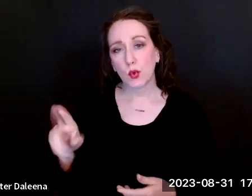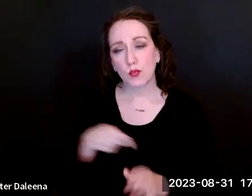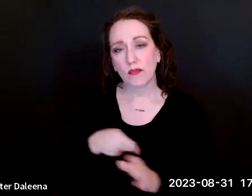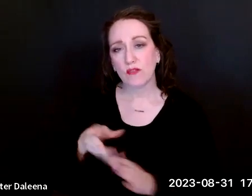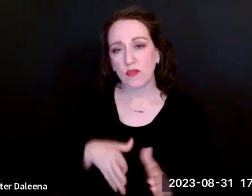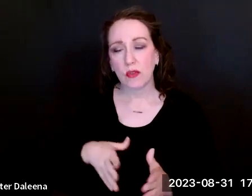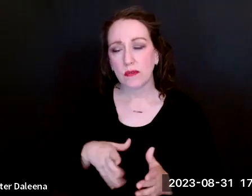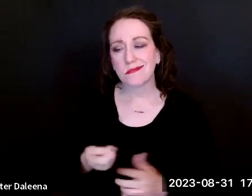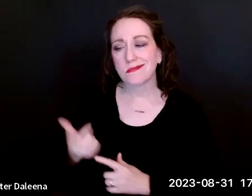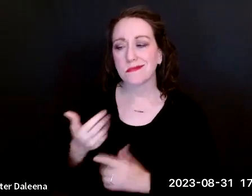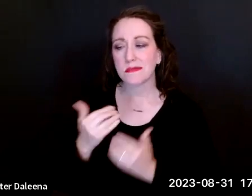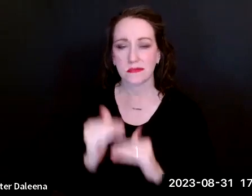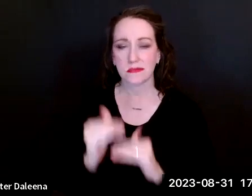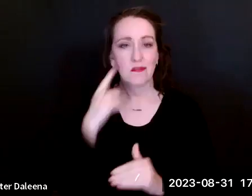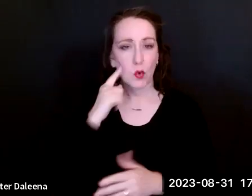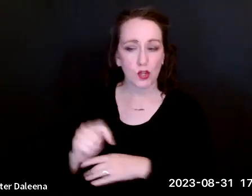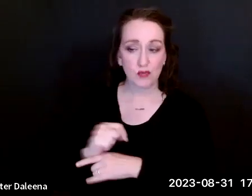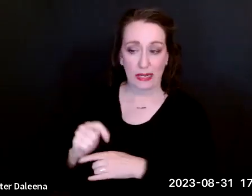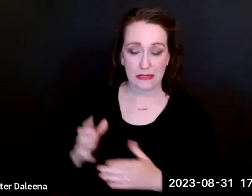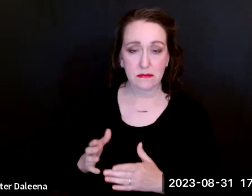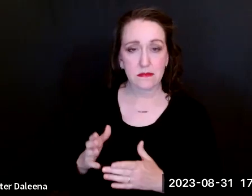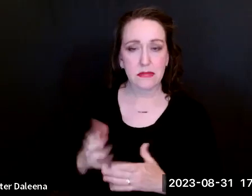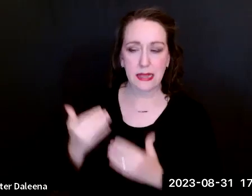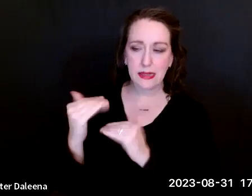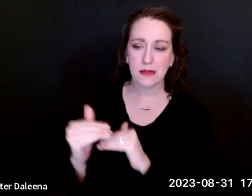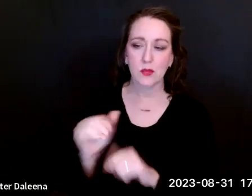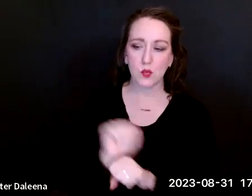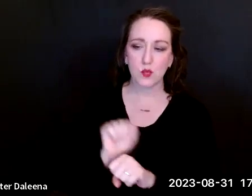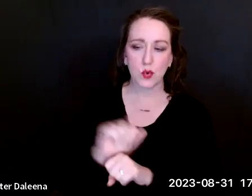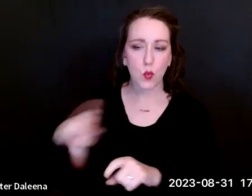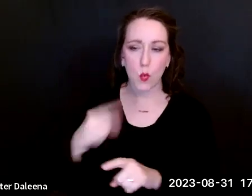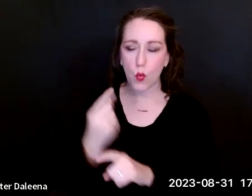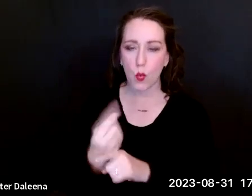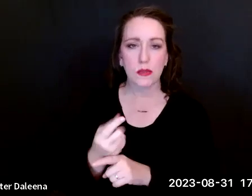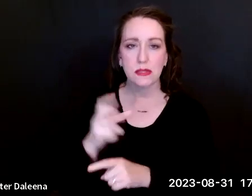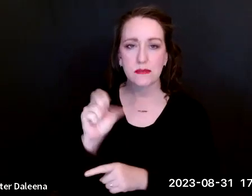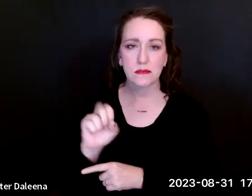the restrictions on trainees that limit them to working only in substance use disorder agencies